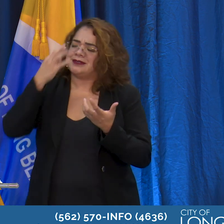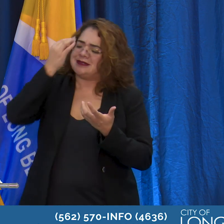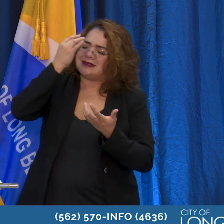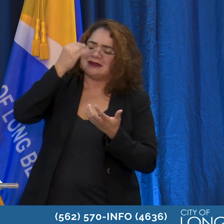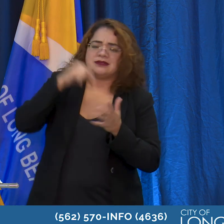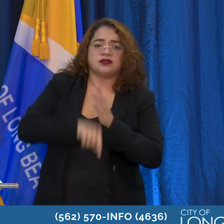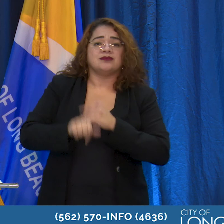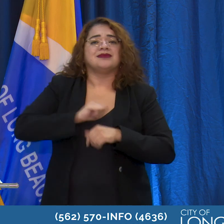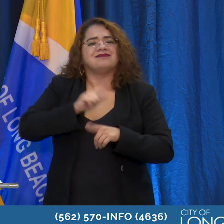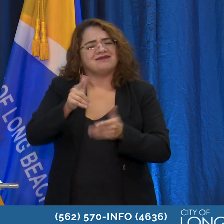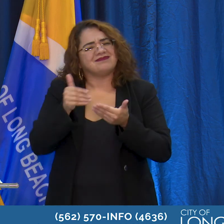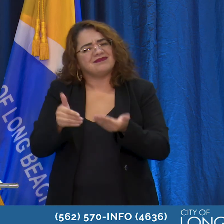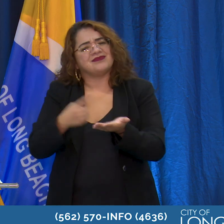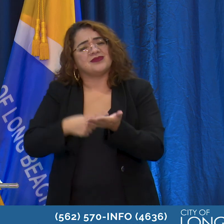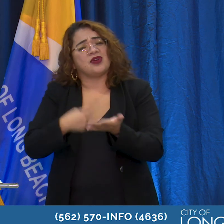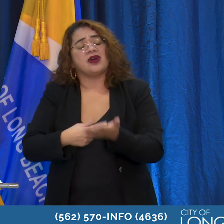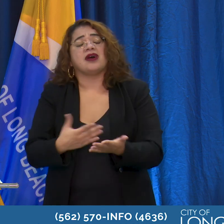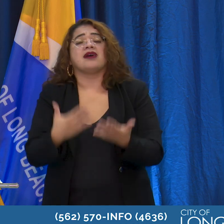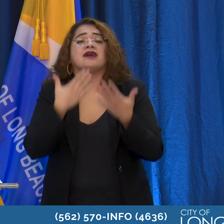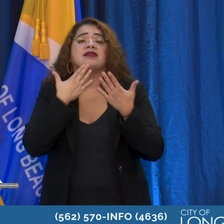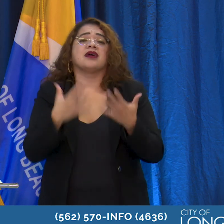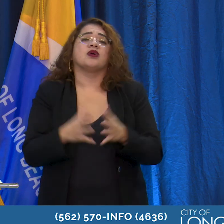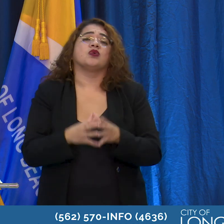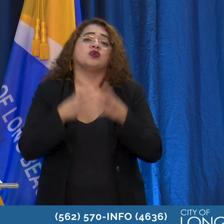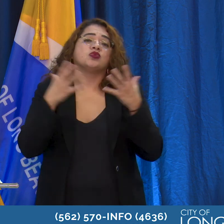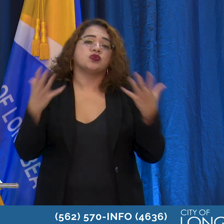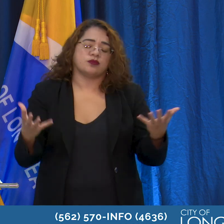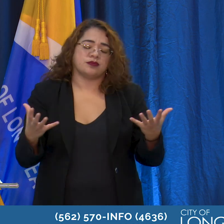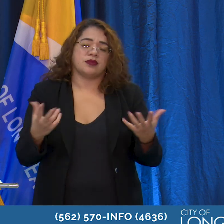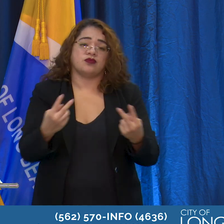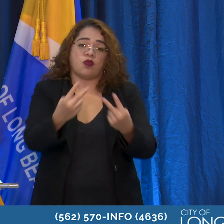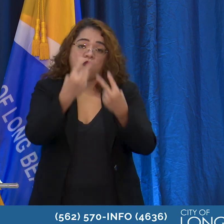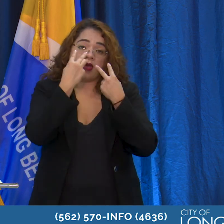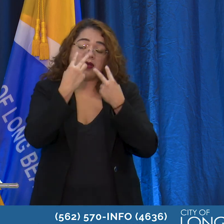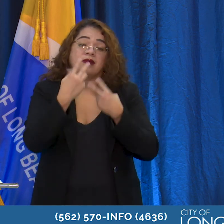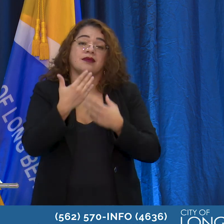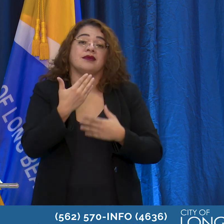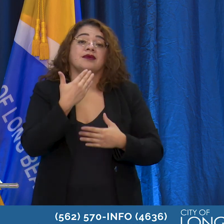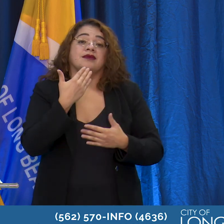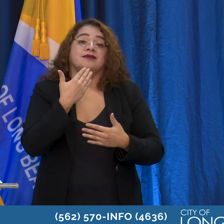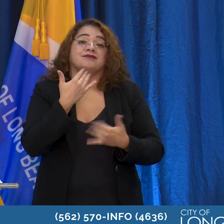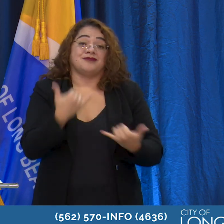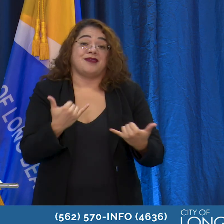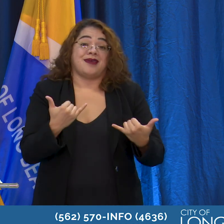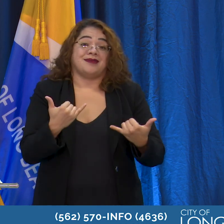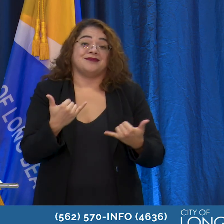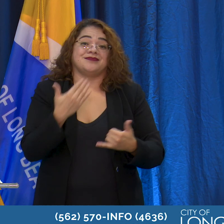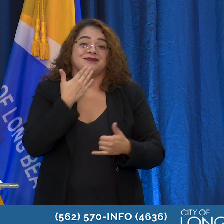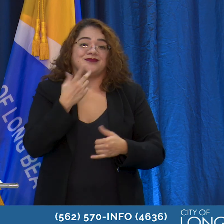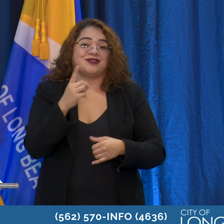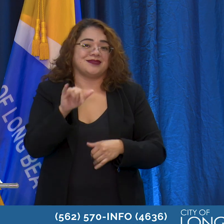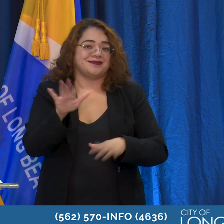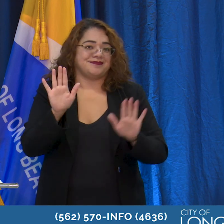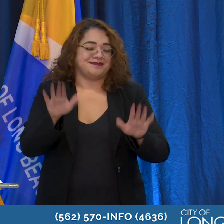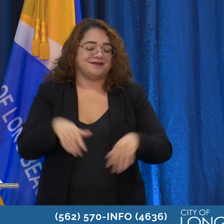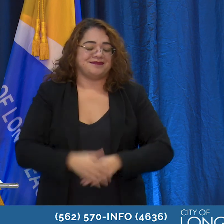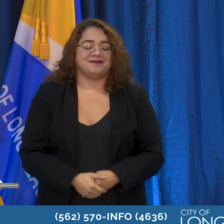That is all for today. We thank you for joining us.